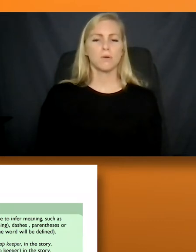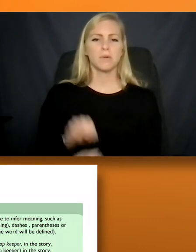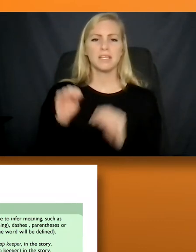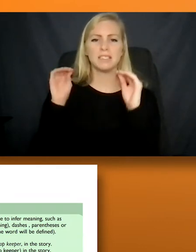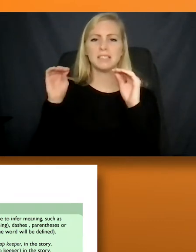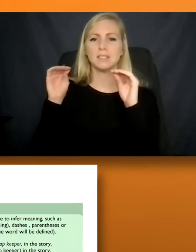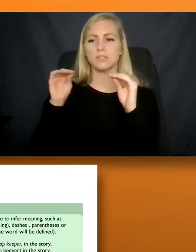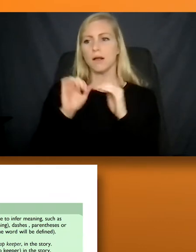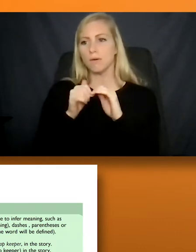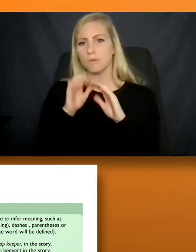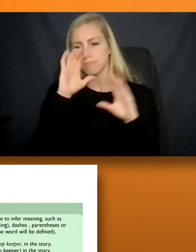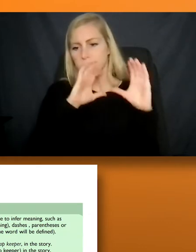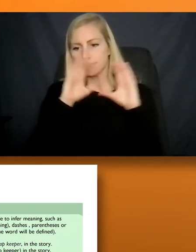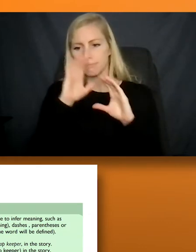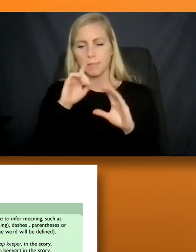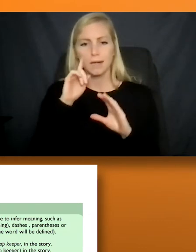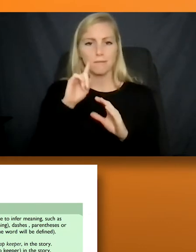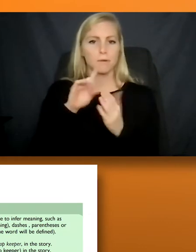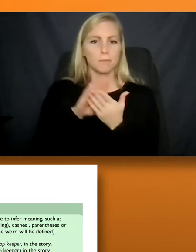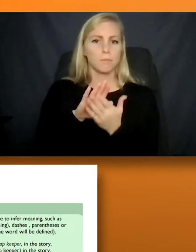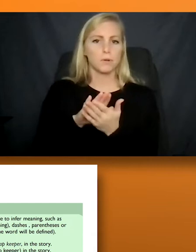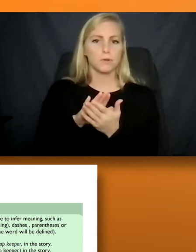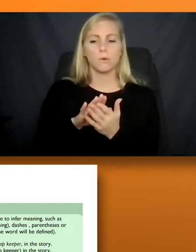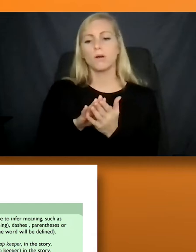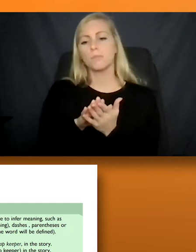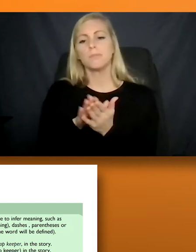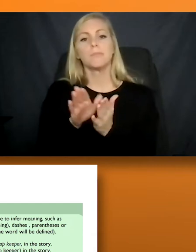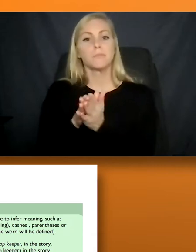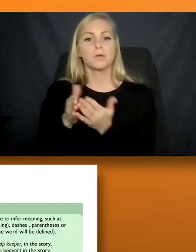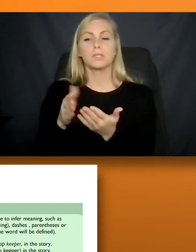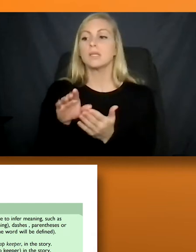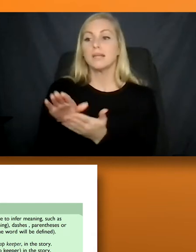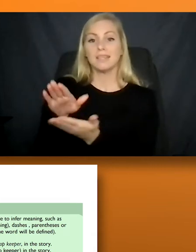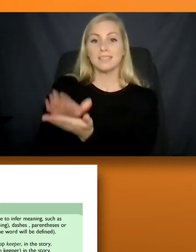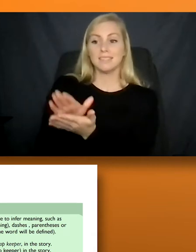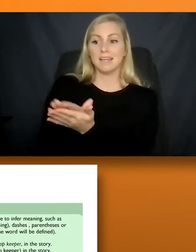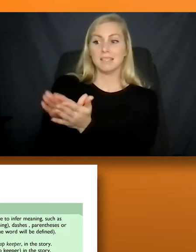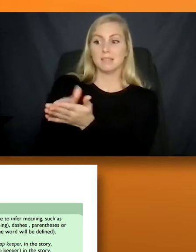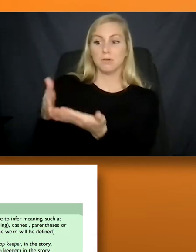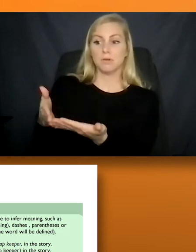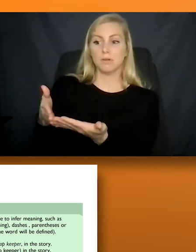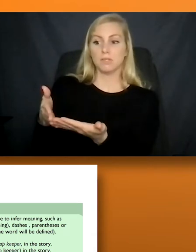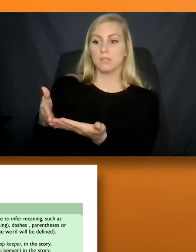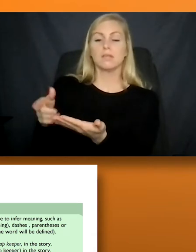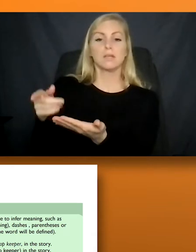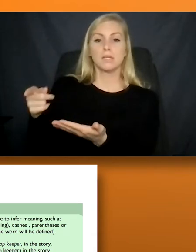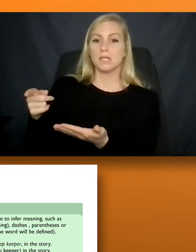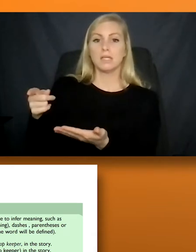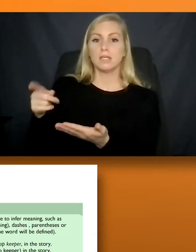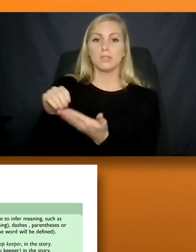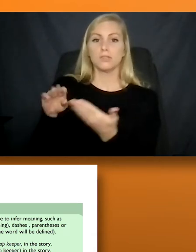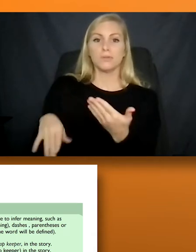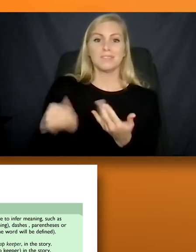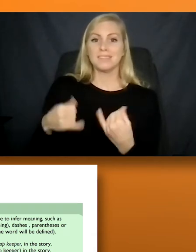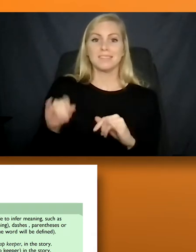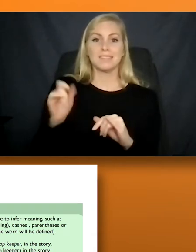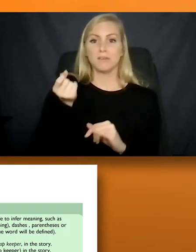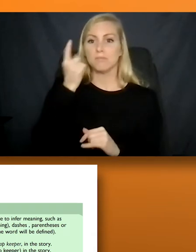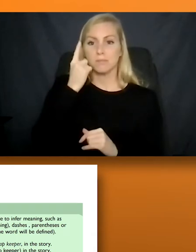I would also recommend, especially if you're using textbooks, I've run into kids who still don't understand that bolded words or italicized words in their textbooks